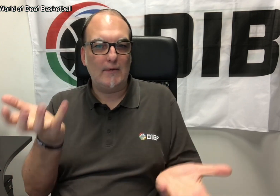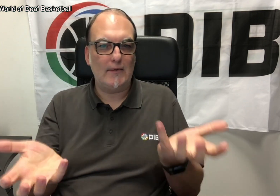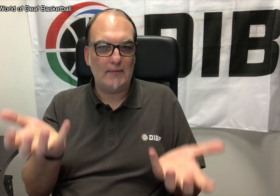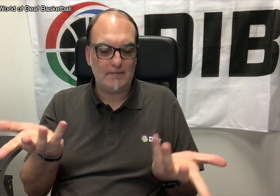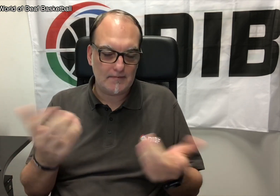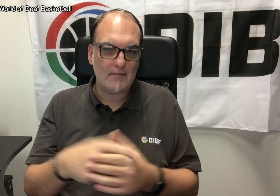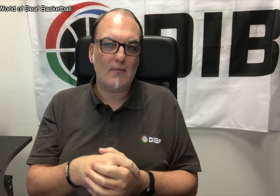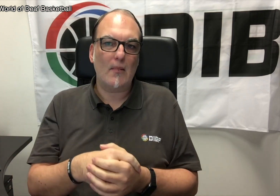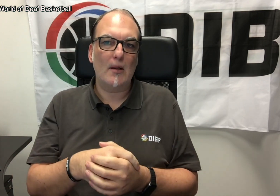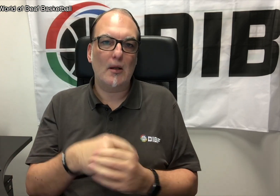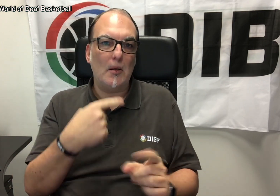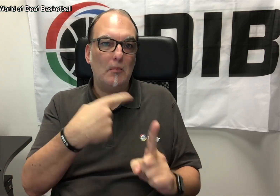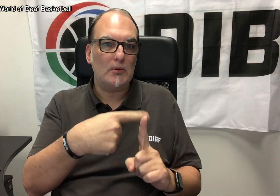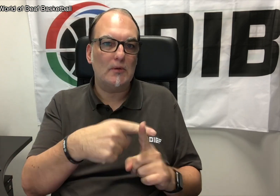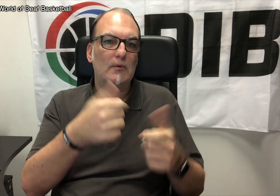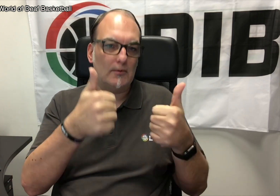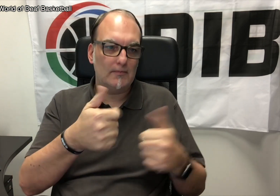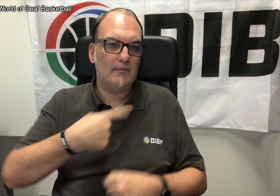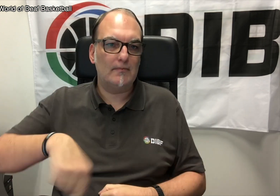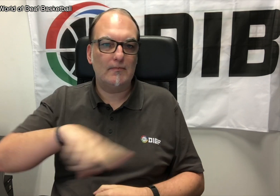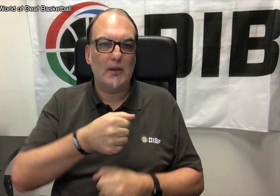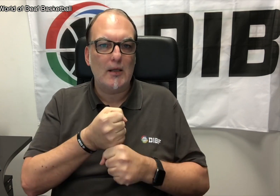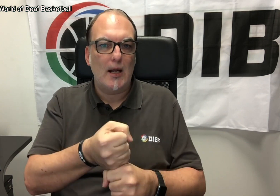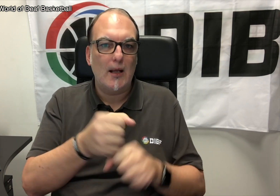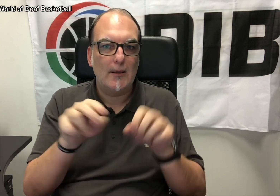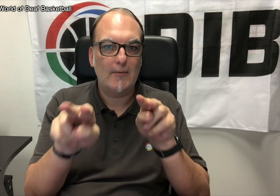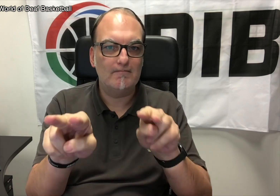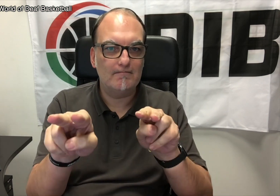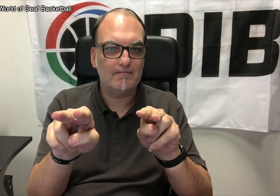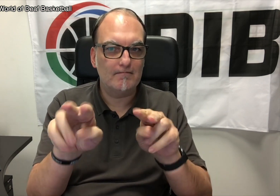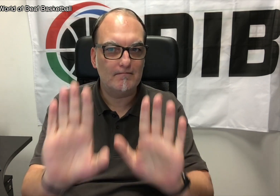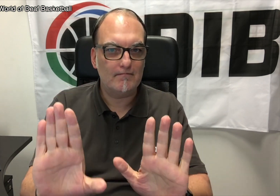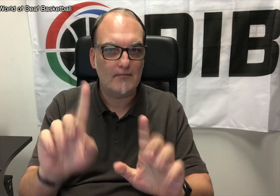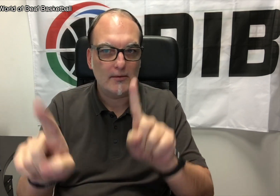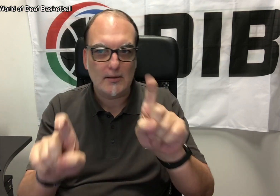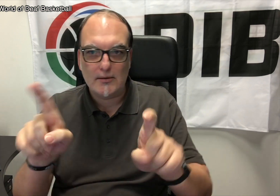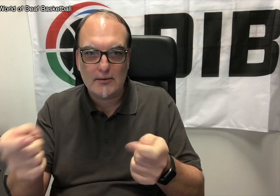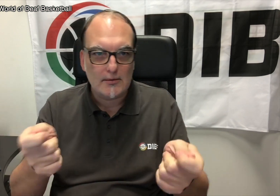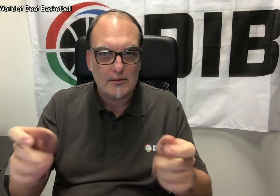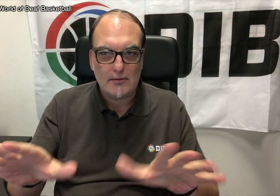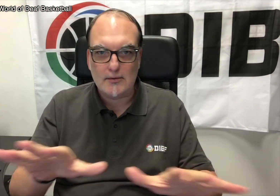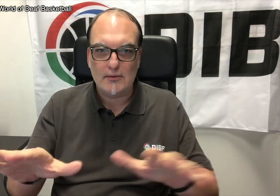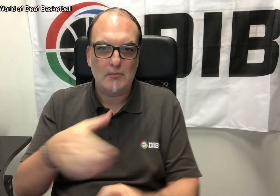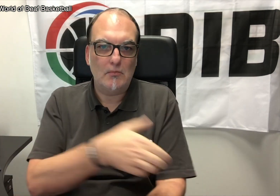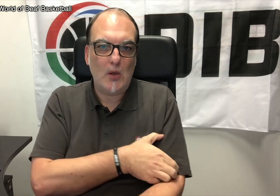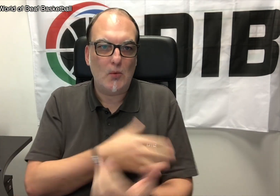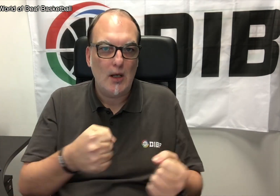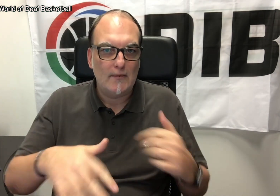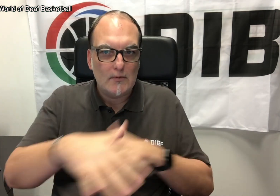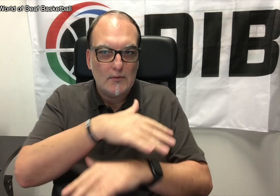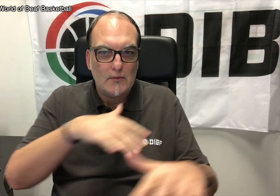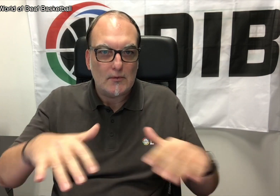On the positive side, we the delegates could ask and have power to follow.